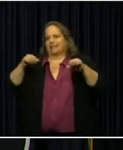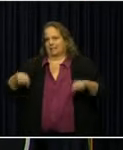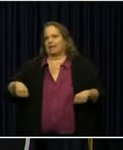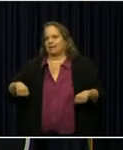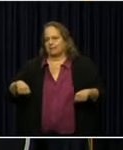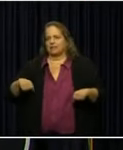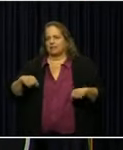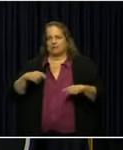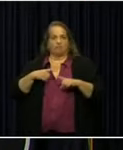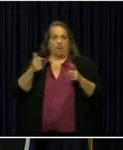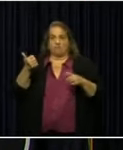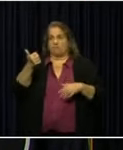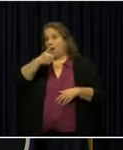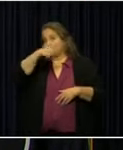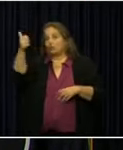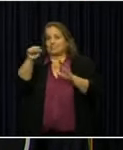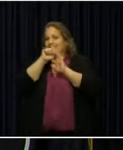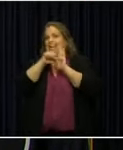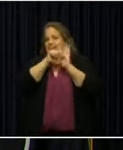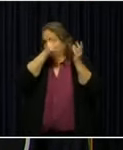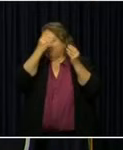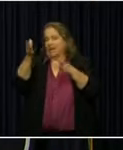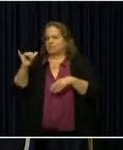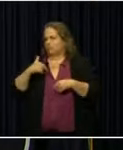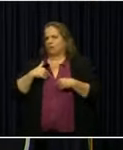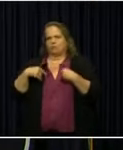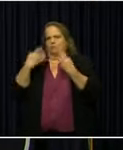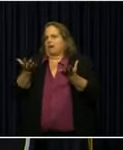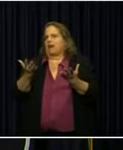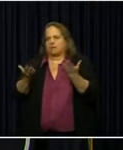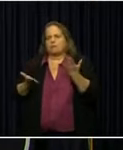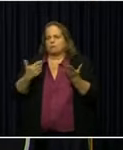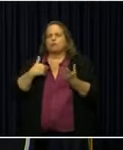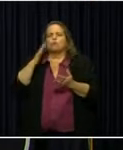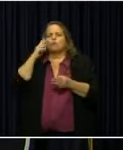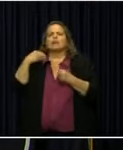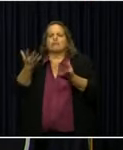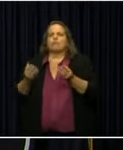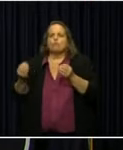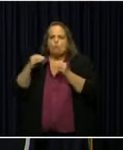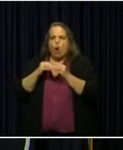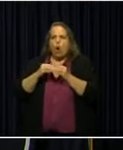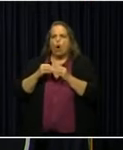TO THOSE THAT THAT'S REALLY IMPORTANT FOR, I DID TRY.